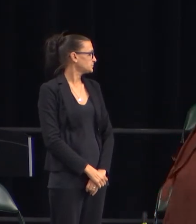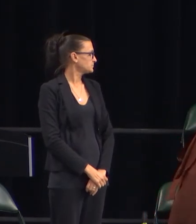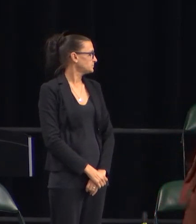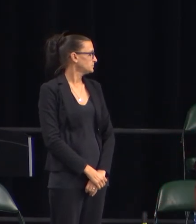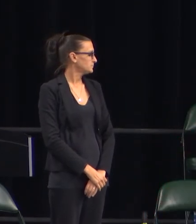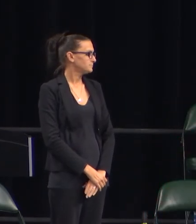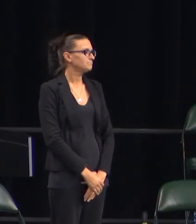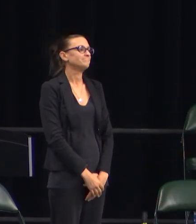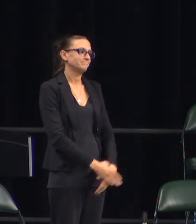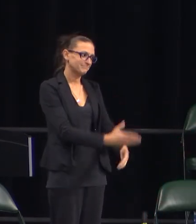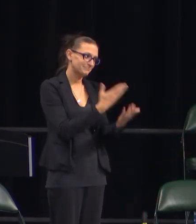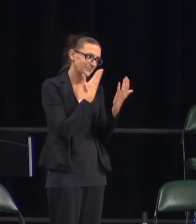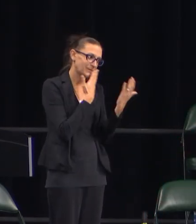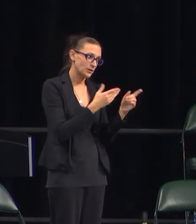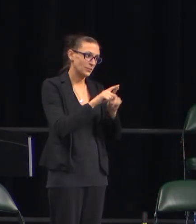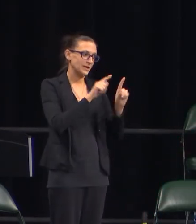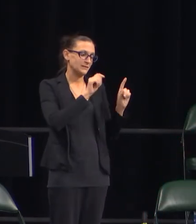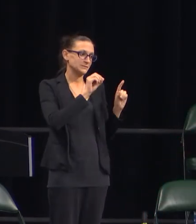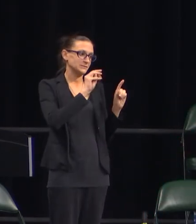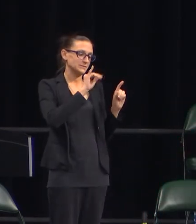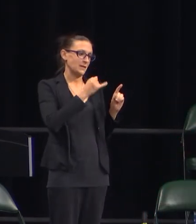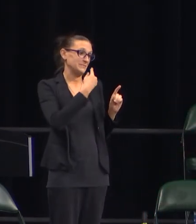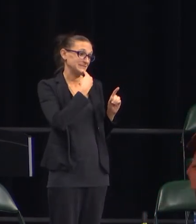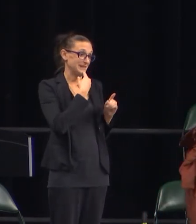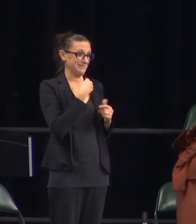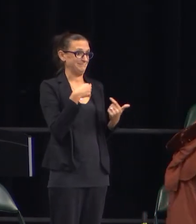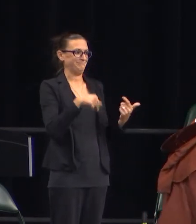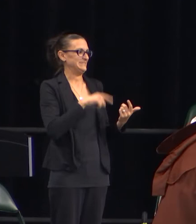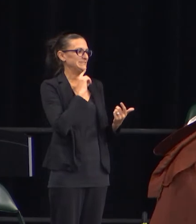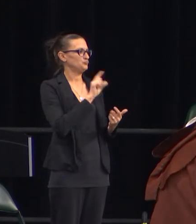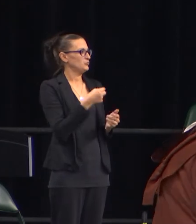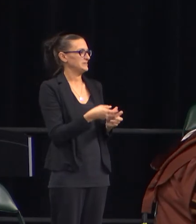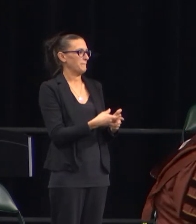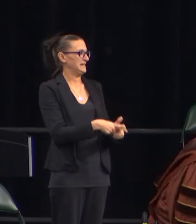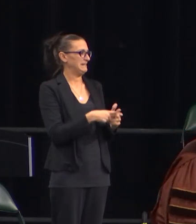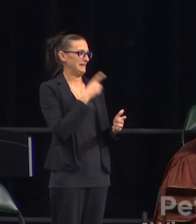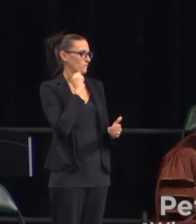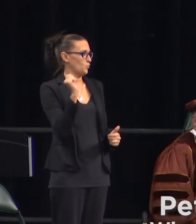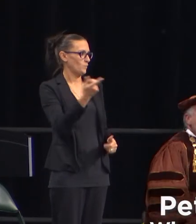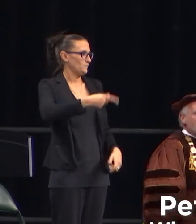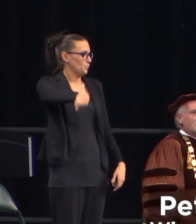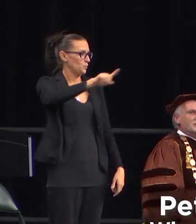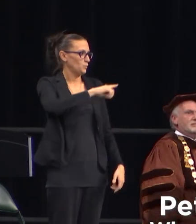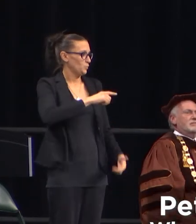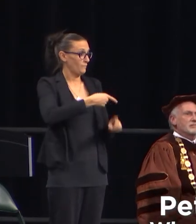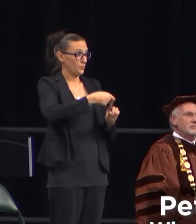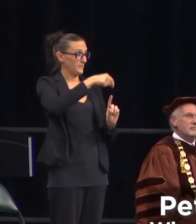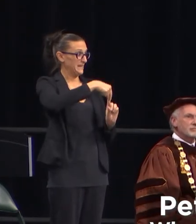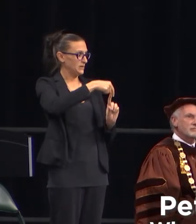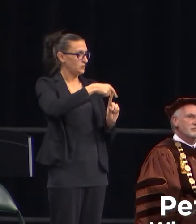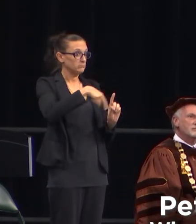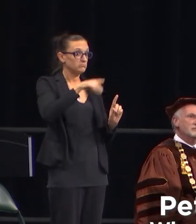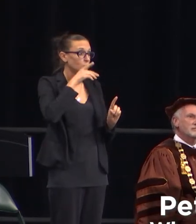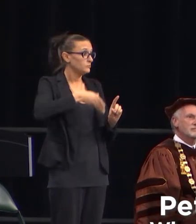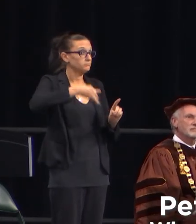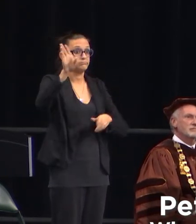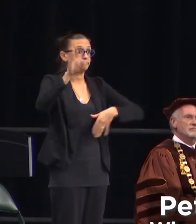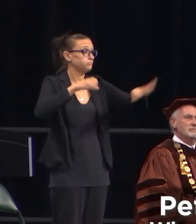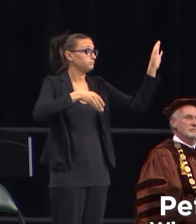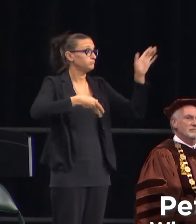Thank you. As Tomi said, this is just the beginning for each of you. From here, you will each go your separate paths.